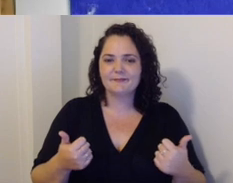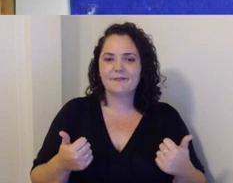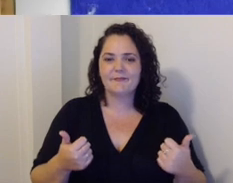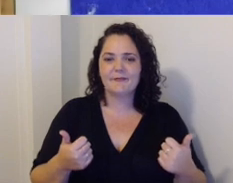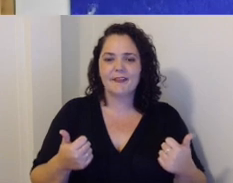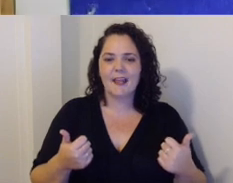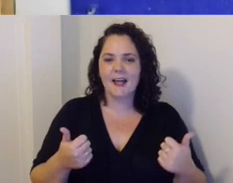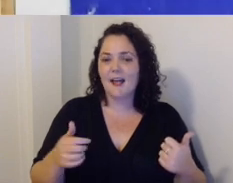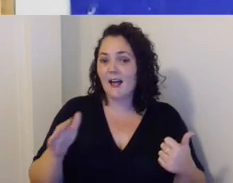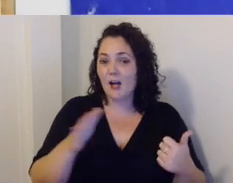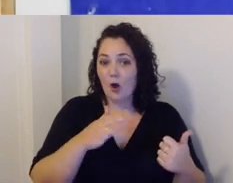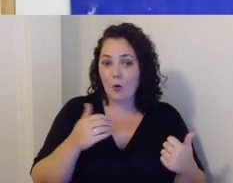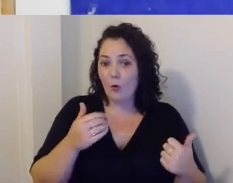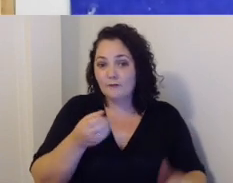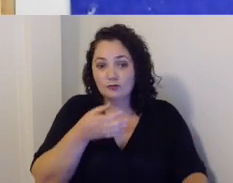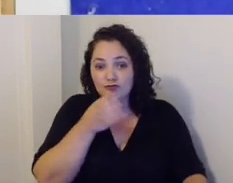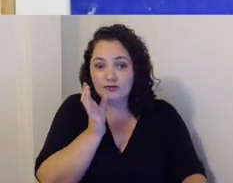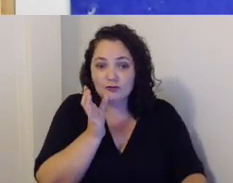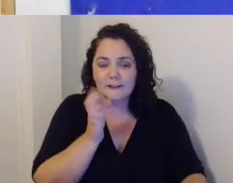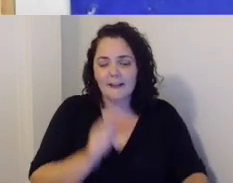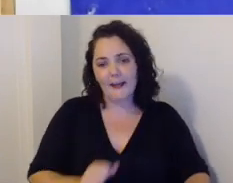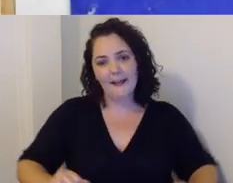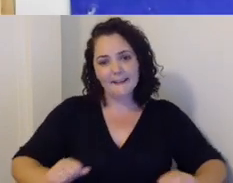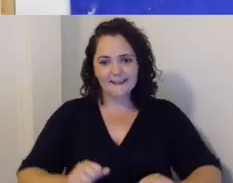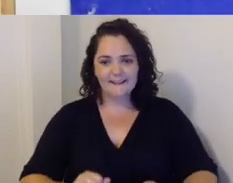and pardon me y'all um everybody take a moment take a drink I'm gonna have a sip of coffee